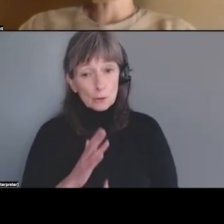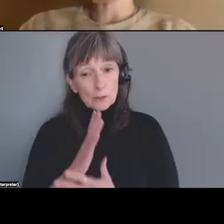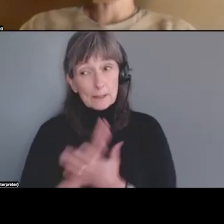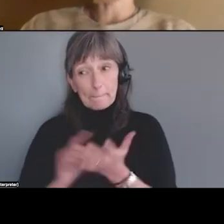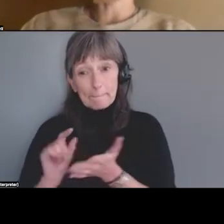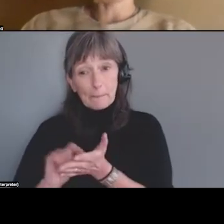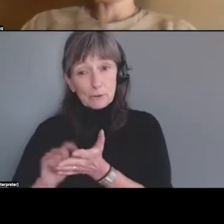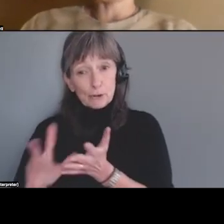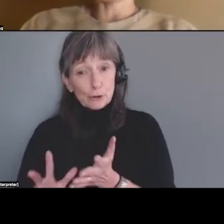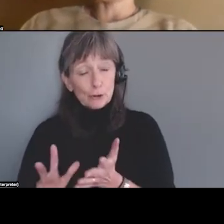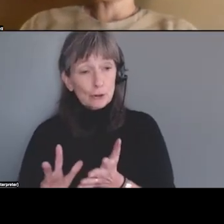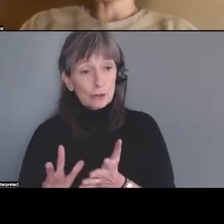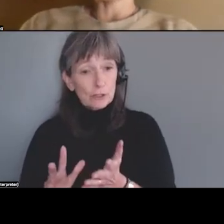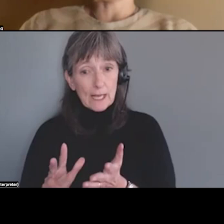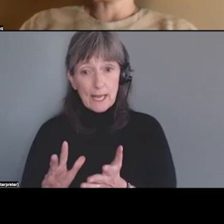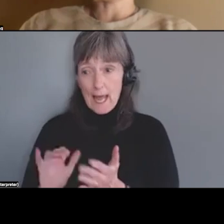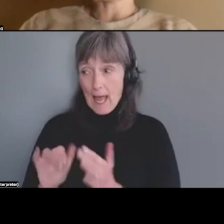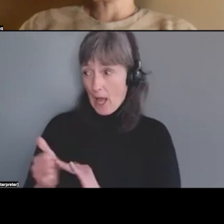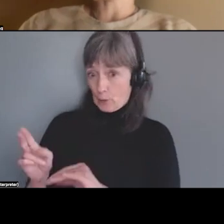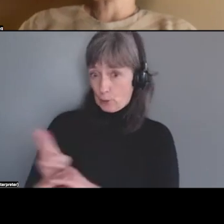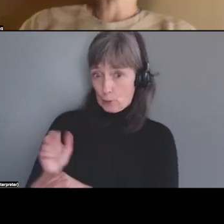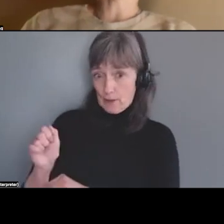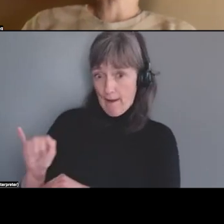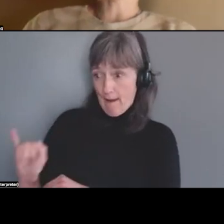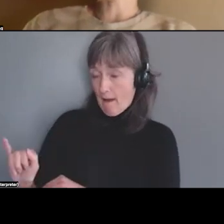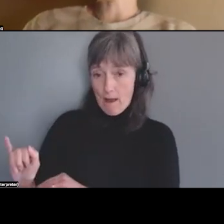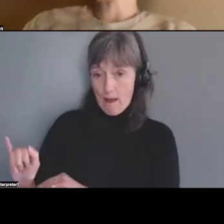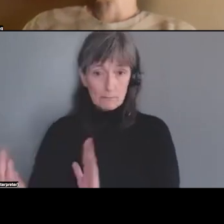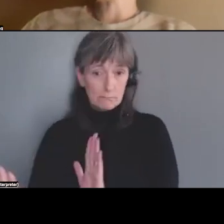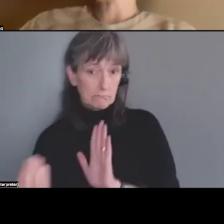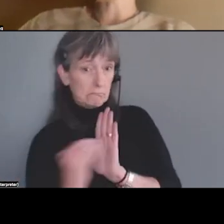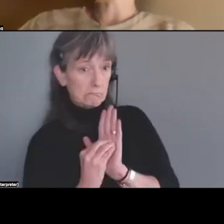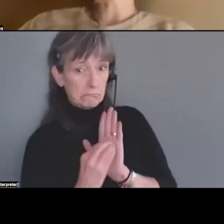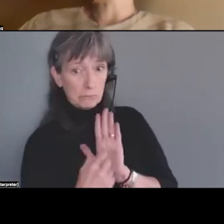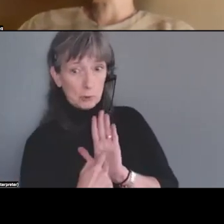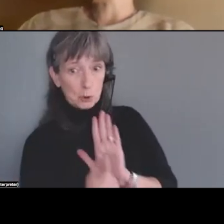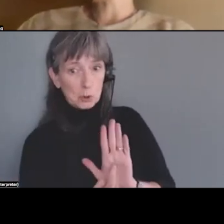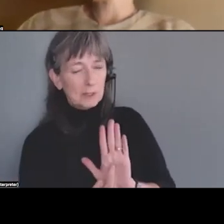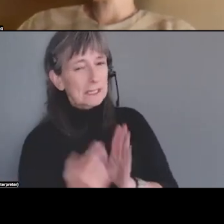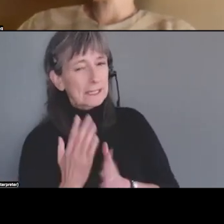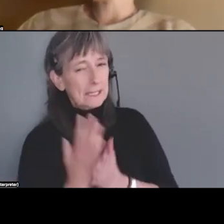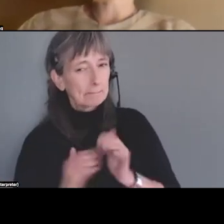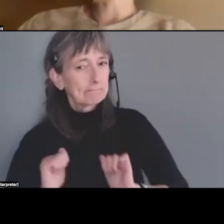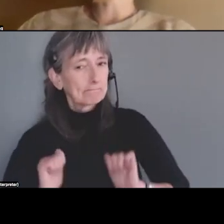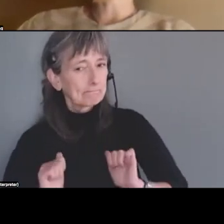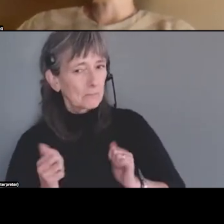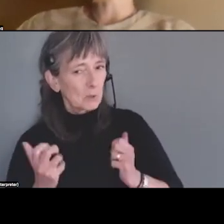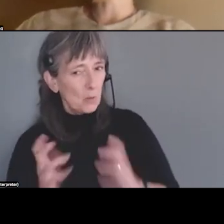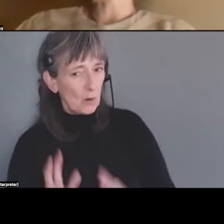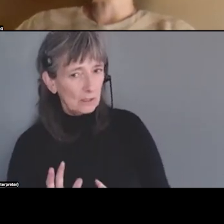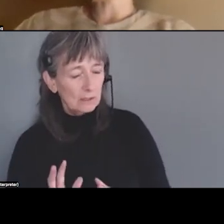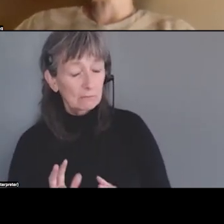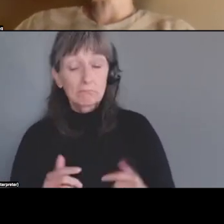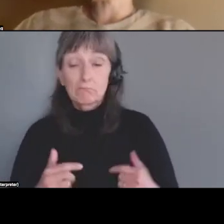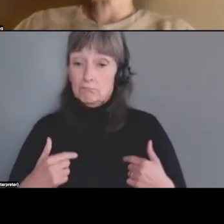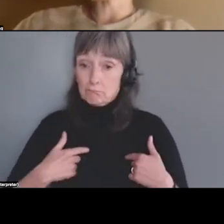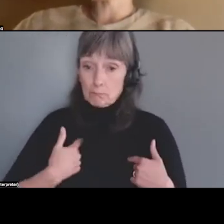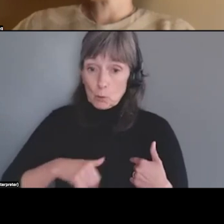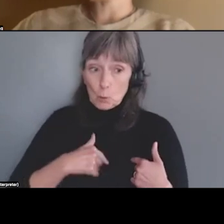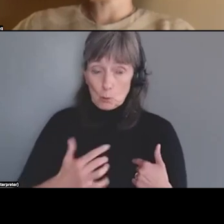So, while on the one hand, we think that it's something that's necessary and also